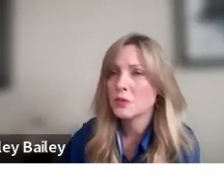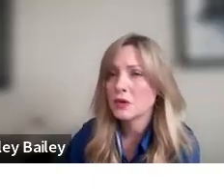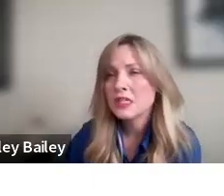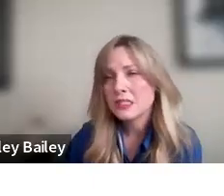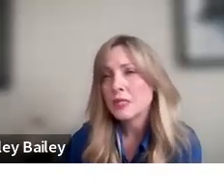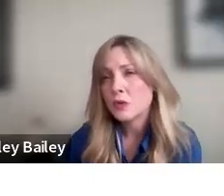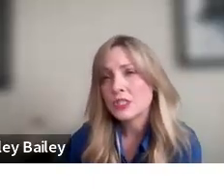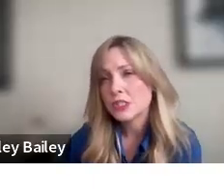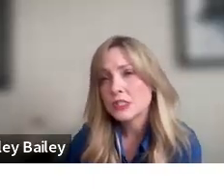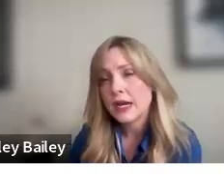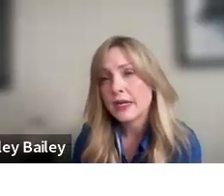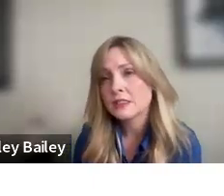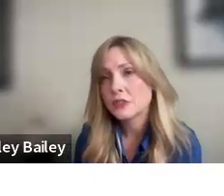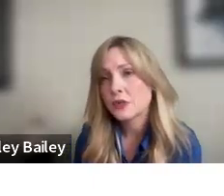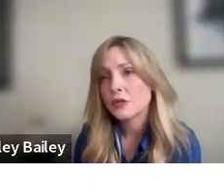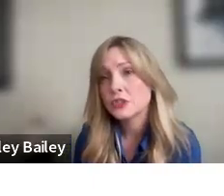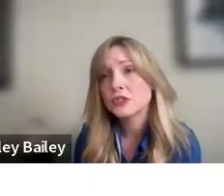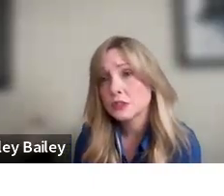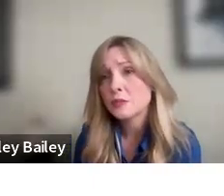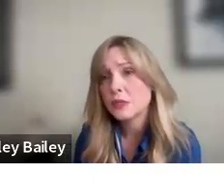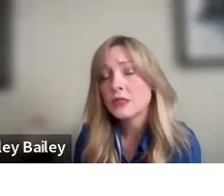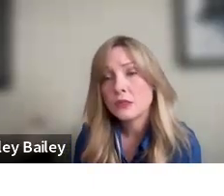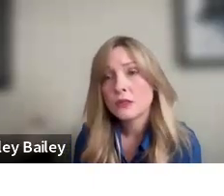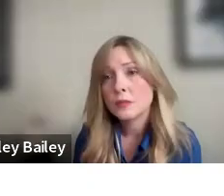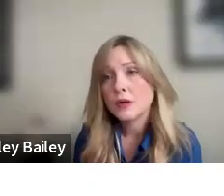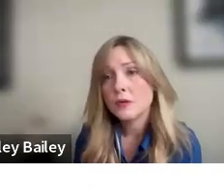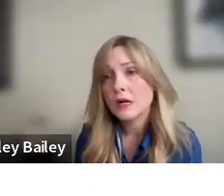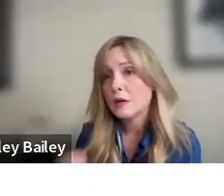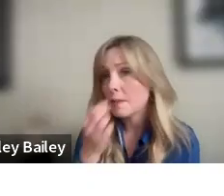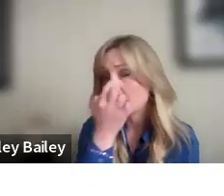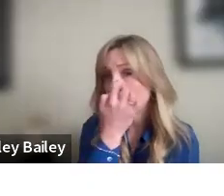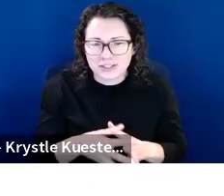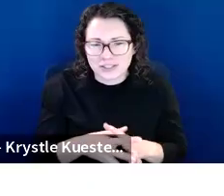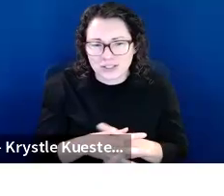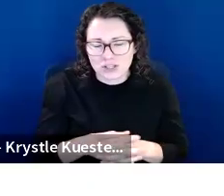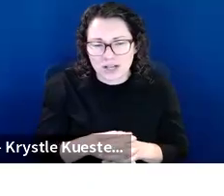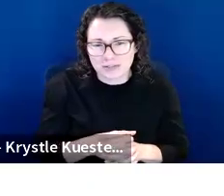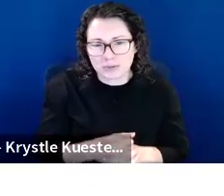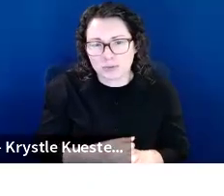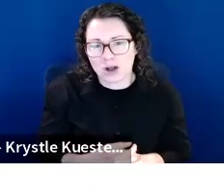really more that would be a question to ask your insurance company about um it's just a lot of de